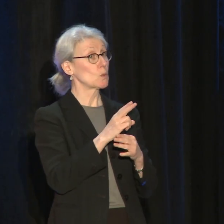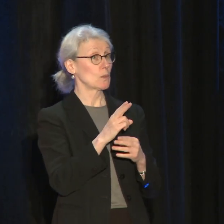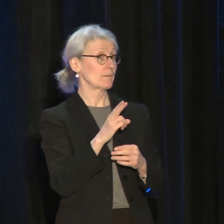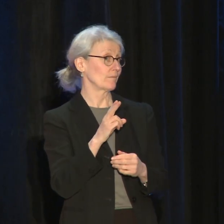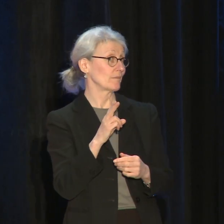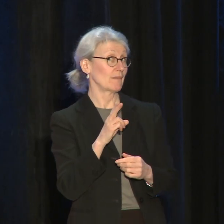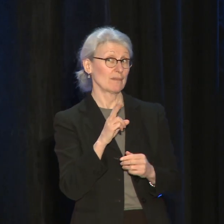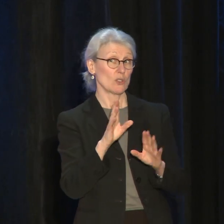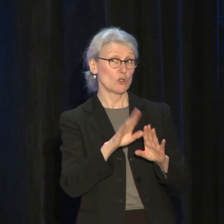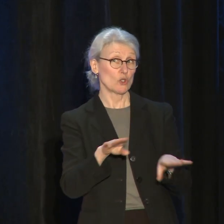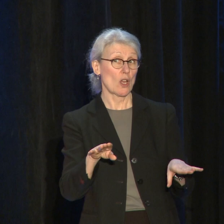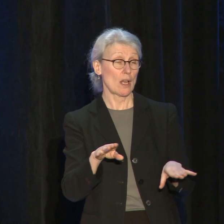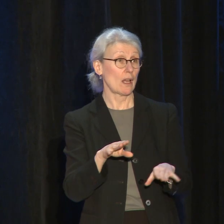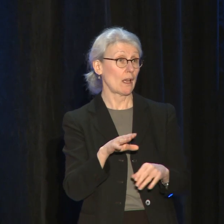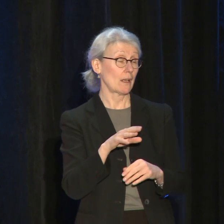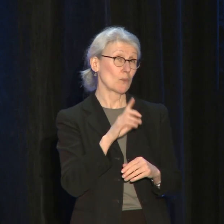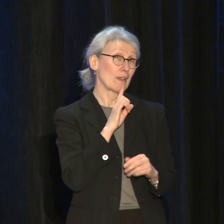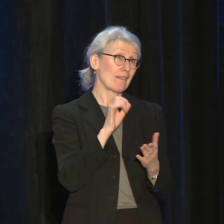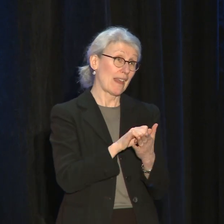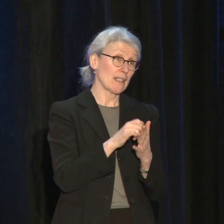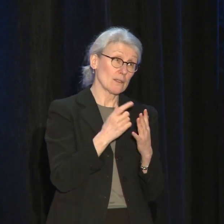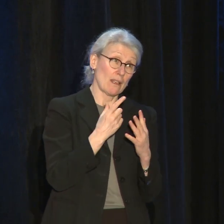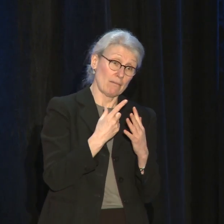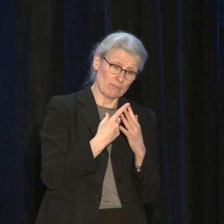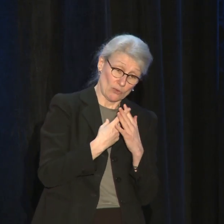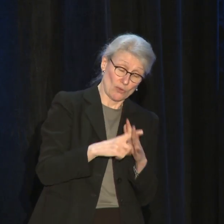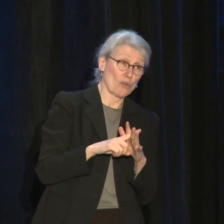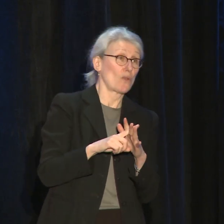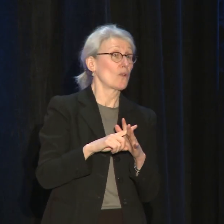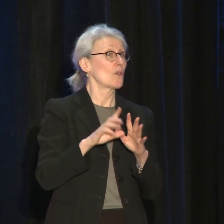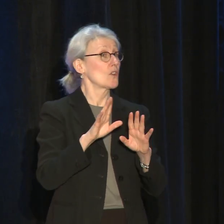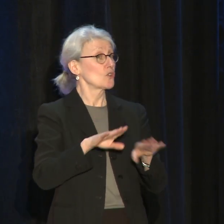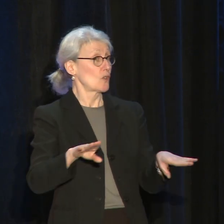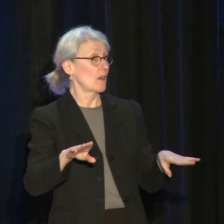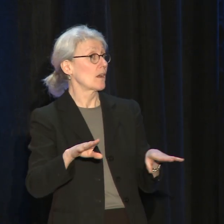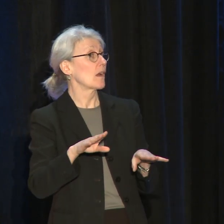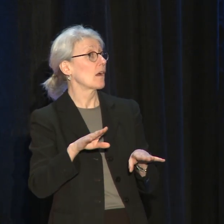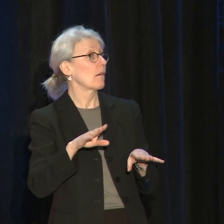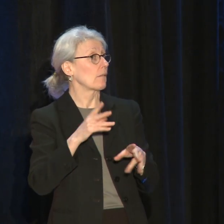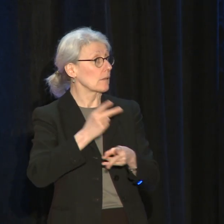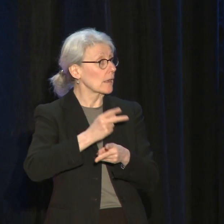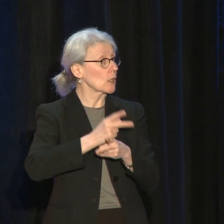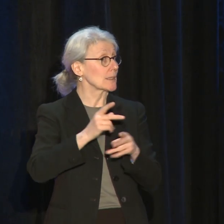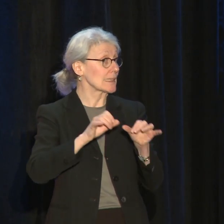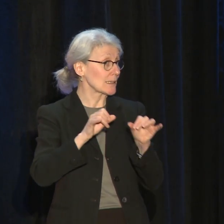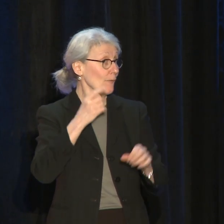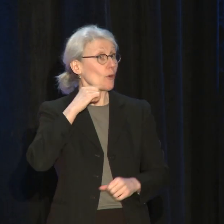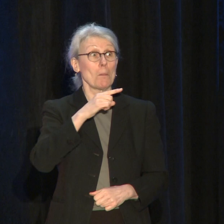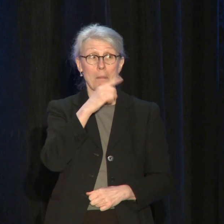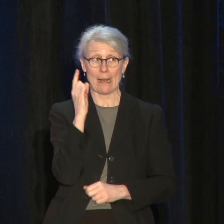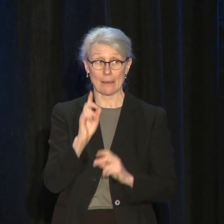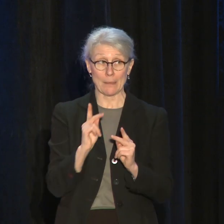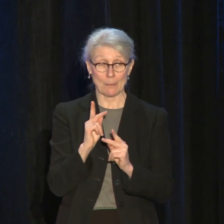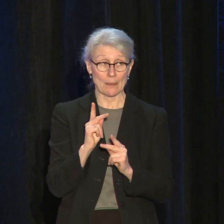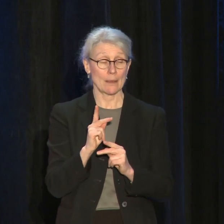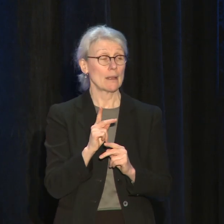I call this the origins of the child welfare system for Black people, by going to courts,